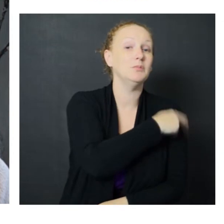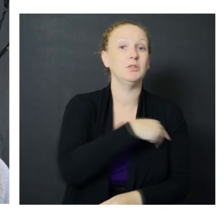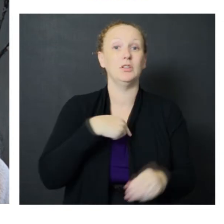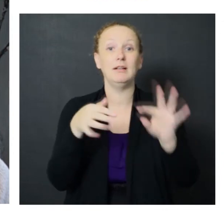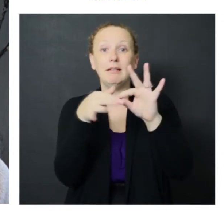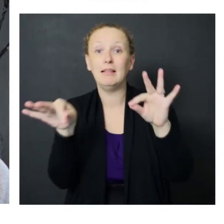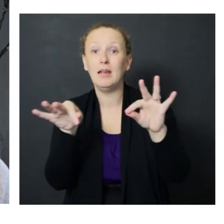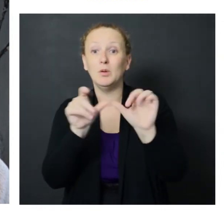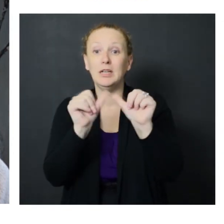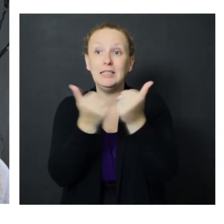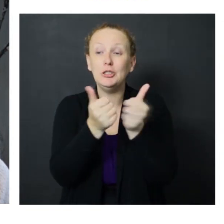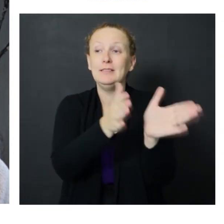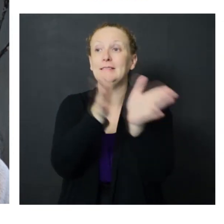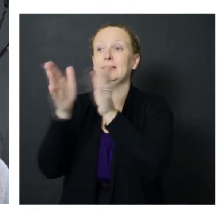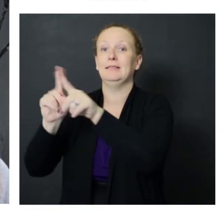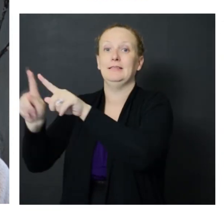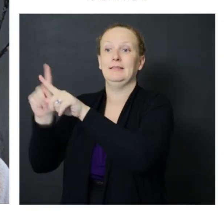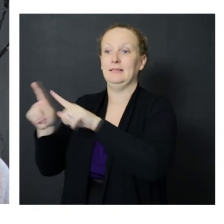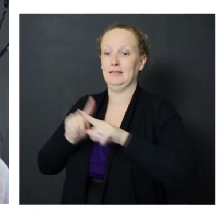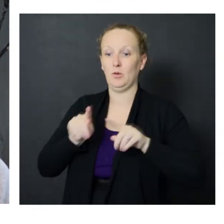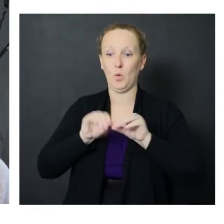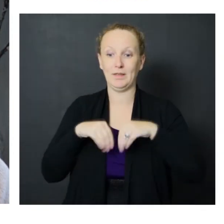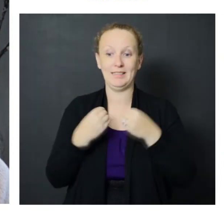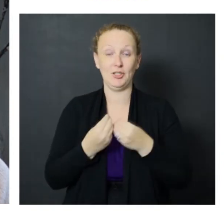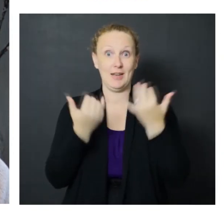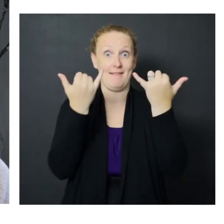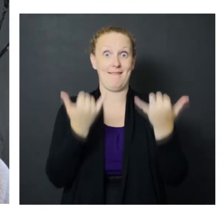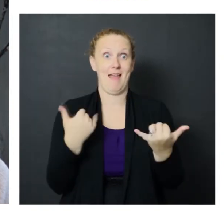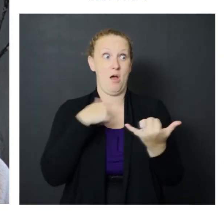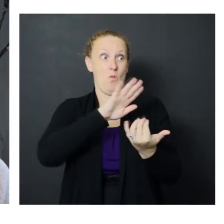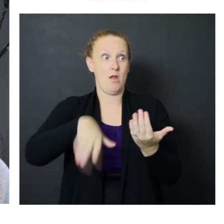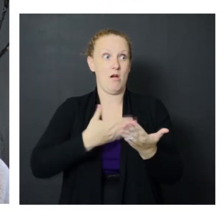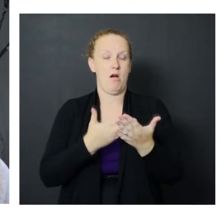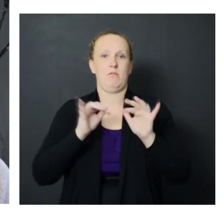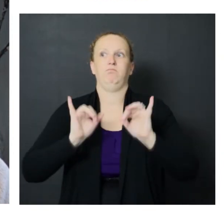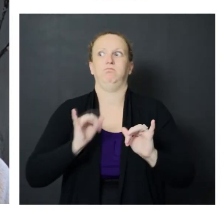When you learn, when all, well, we all became very savvy now about the difference between